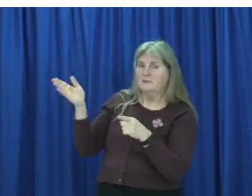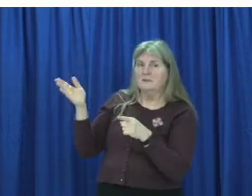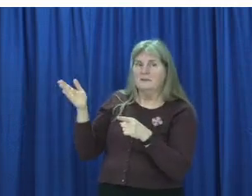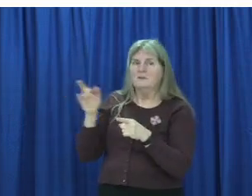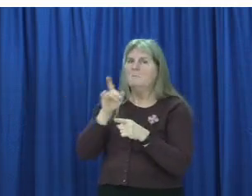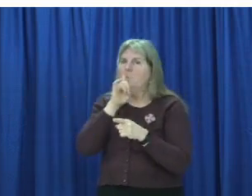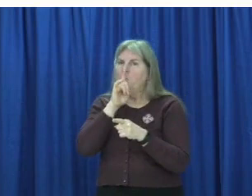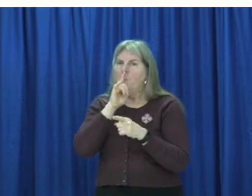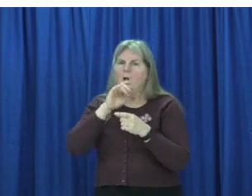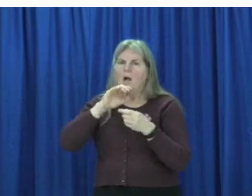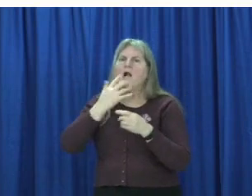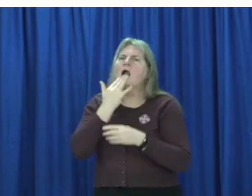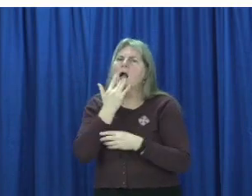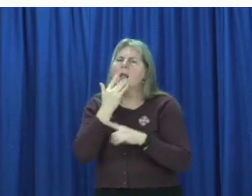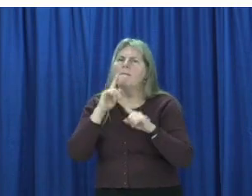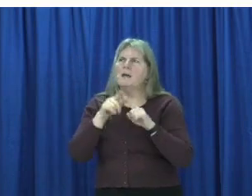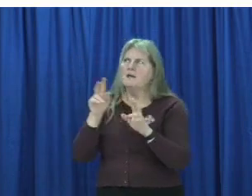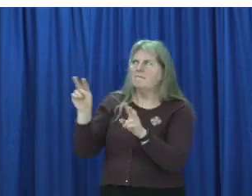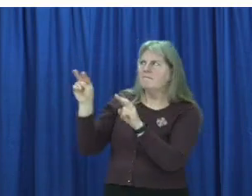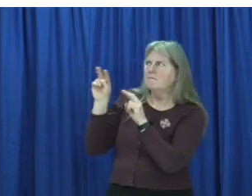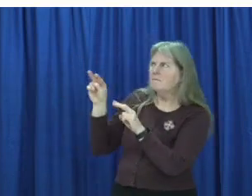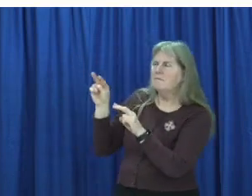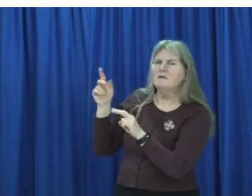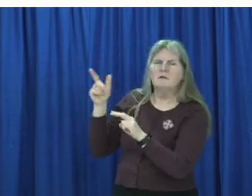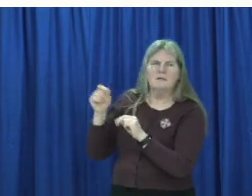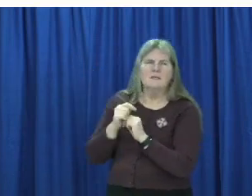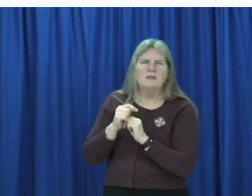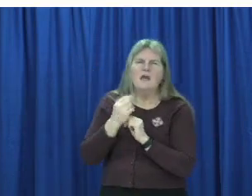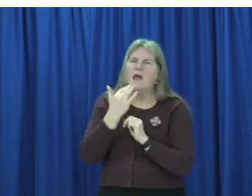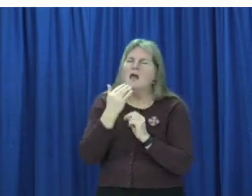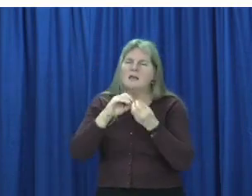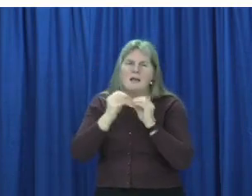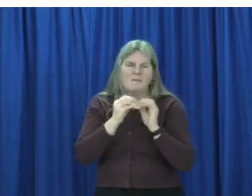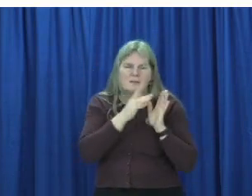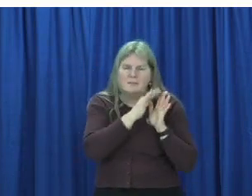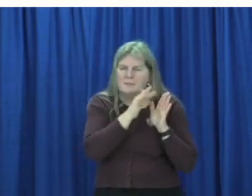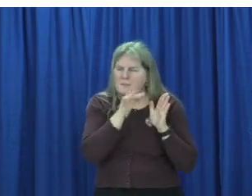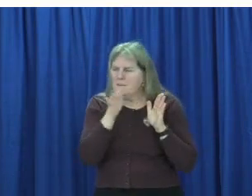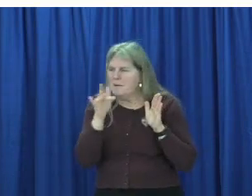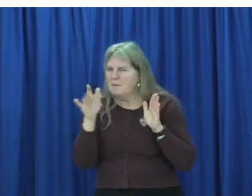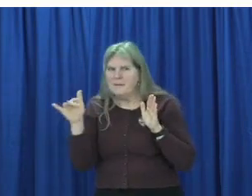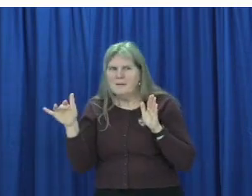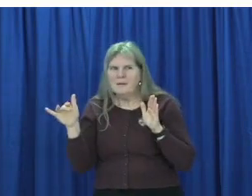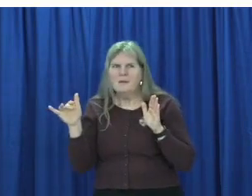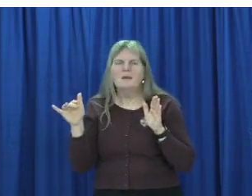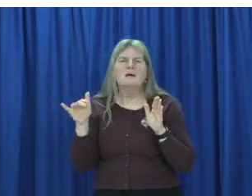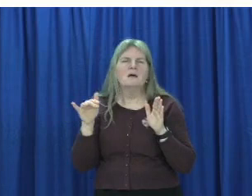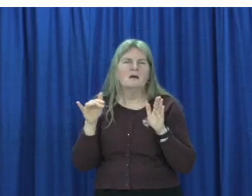you can see that we have case counts up to-- near close to 500 cases.